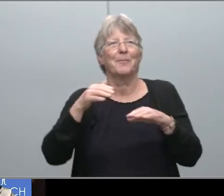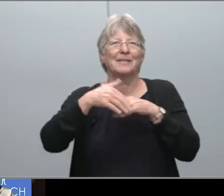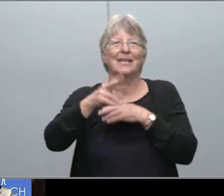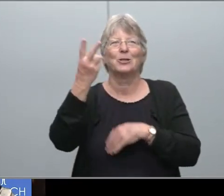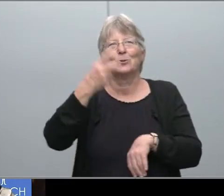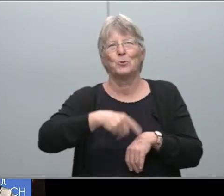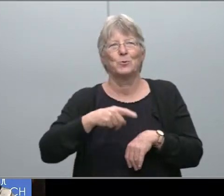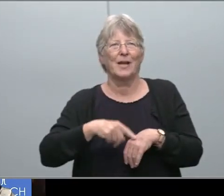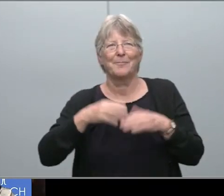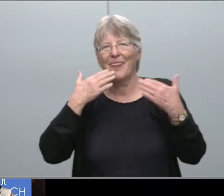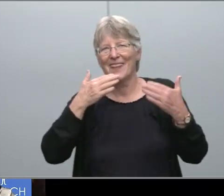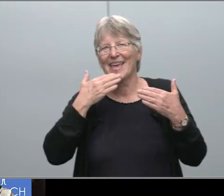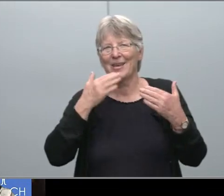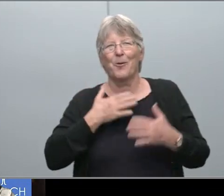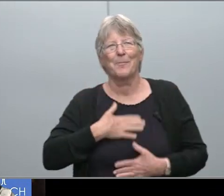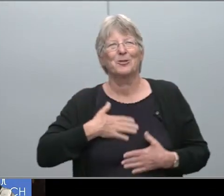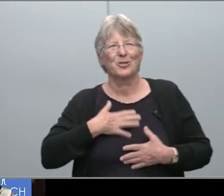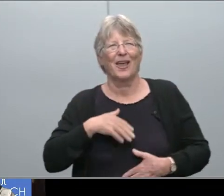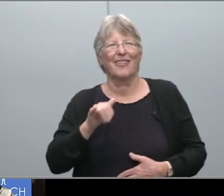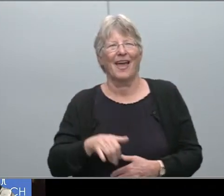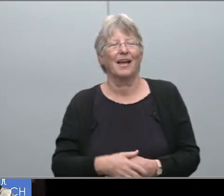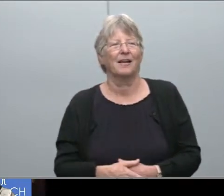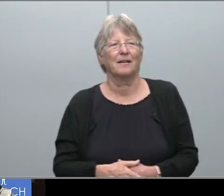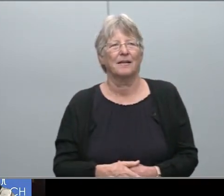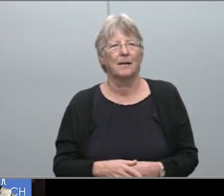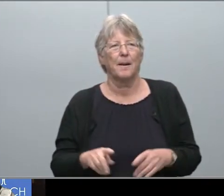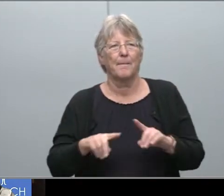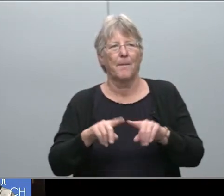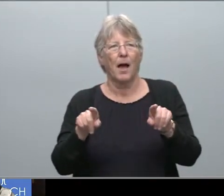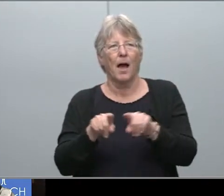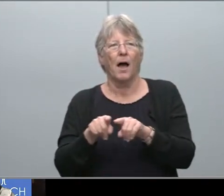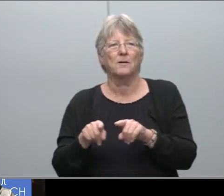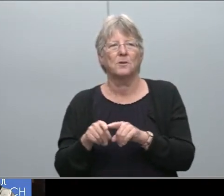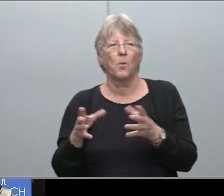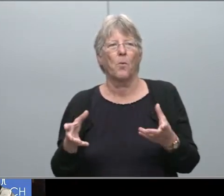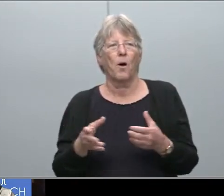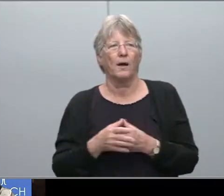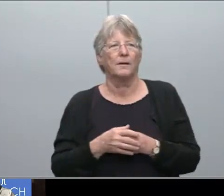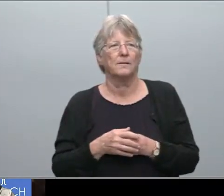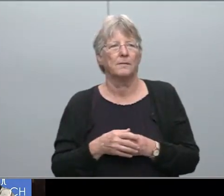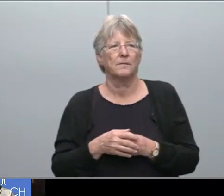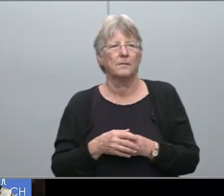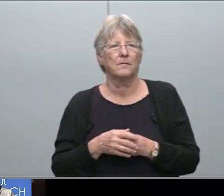Nubia just shared the link to the Zoom tomorrow. Or to register, rather. Pardon me.